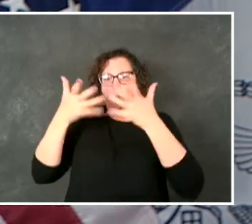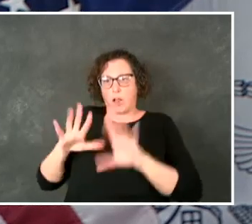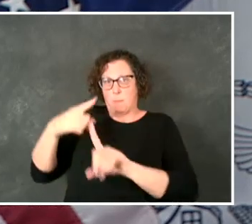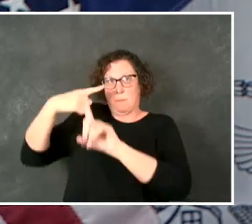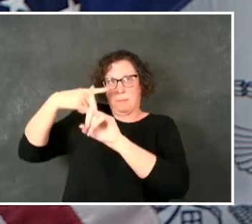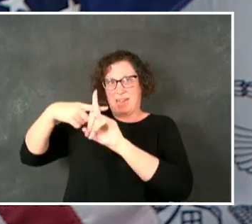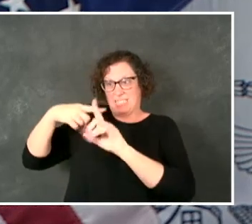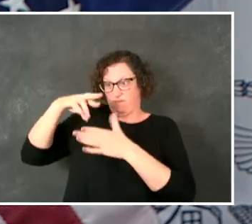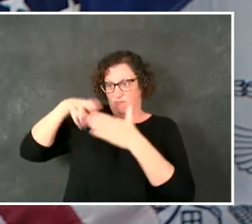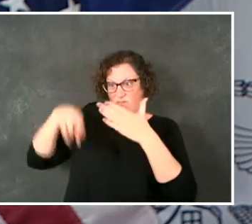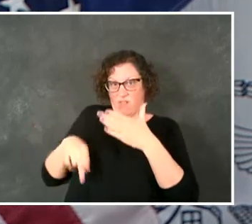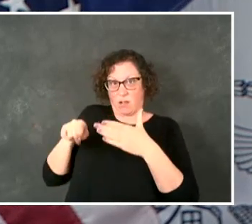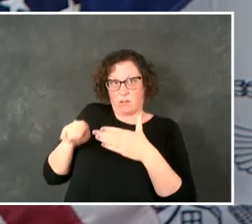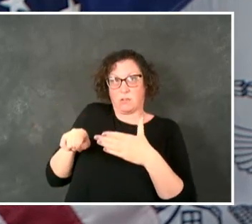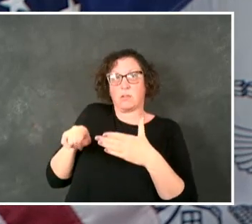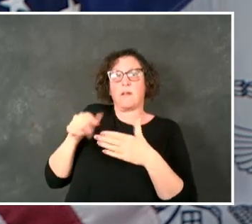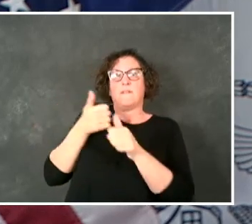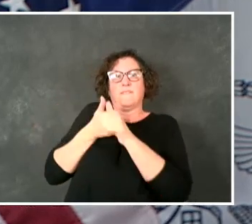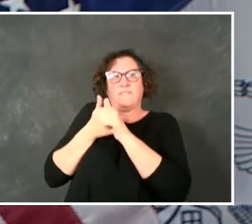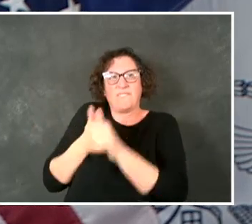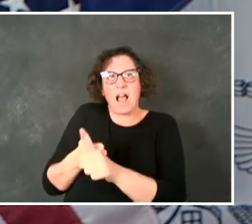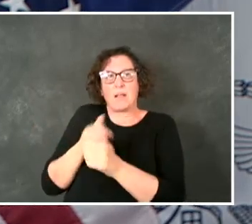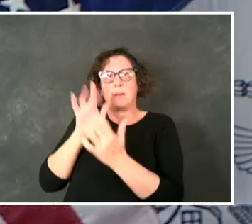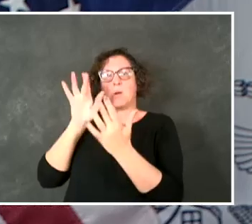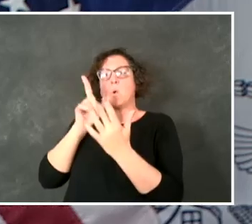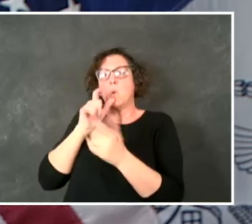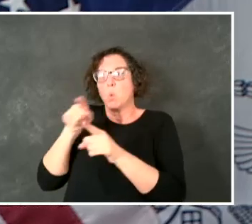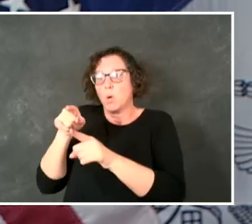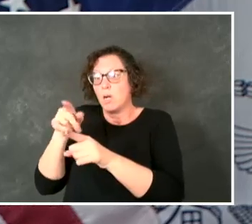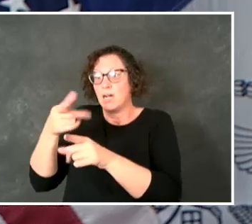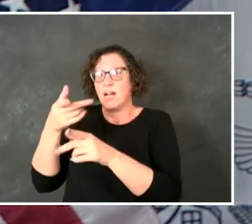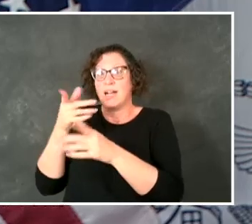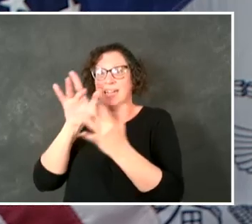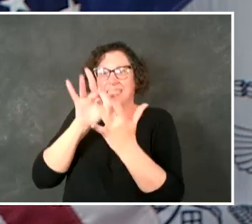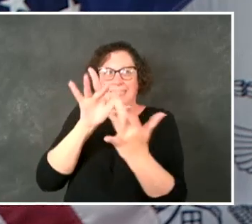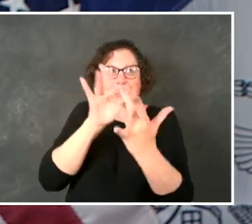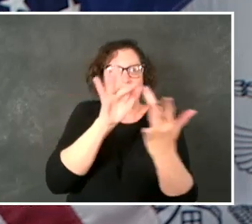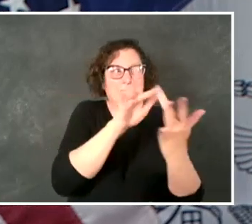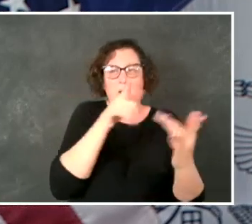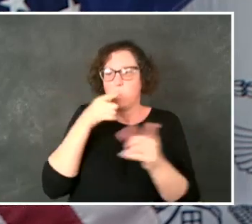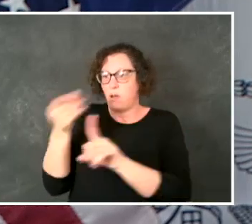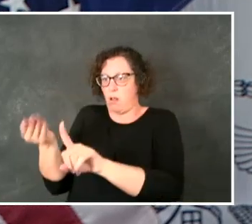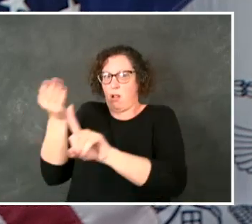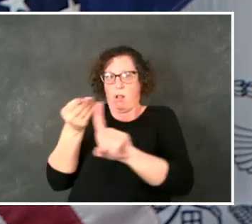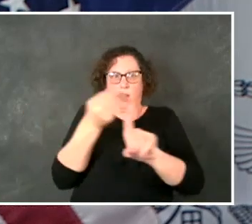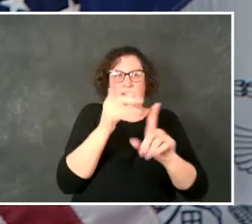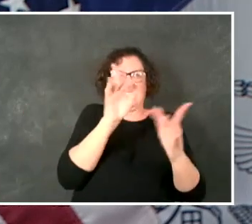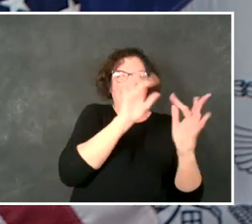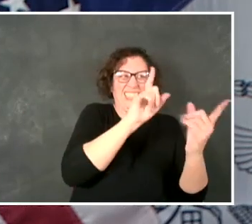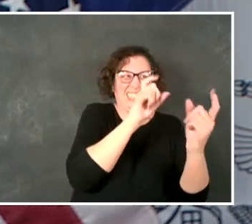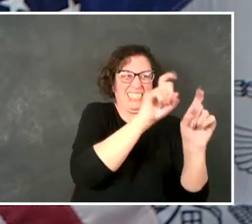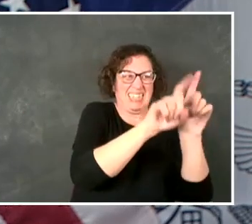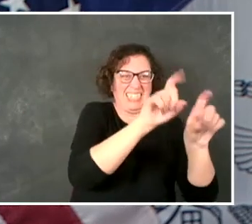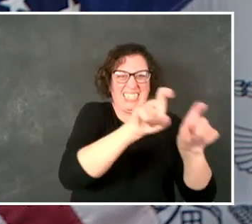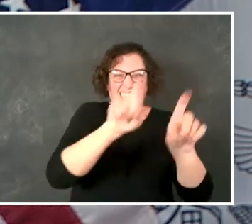IDENTIFYING WHO HAS IT ANDT HE N TRACING THE PEOPLE IN THEIR LIFE AND GETTING